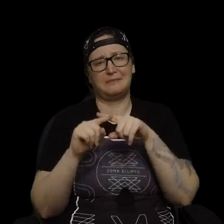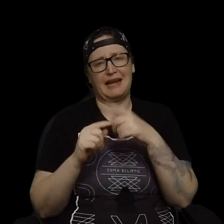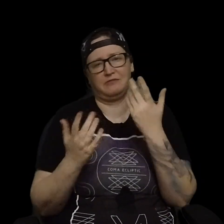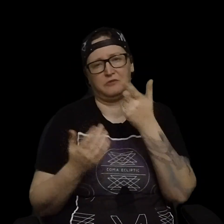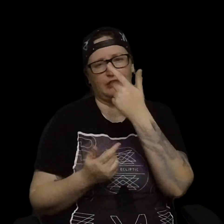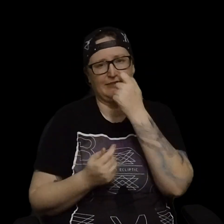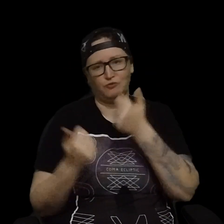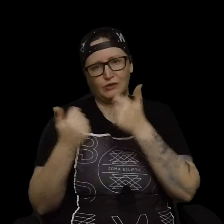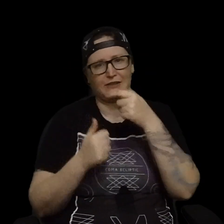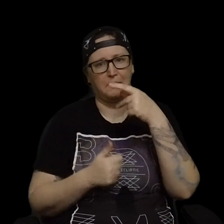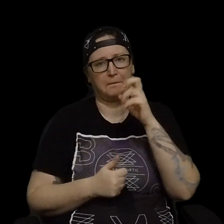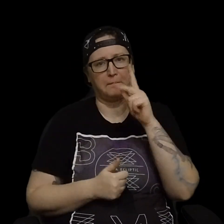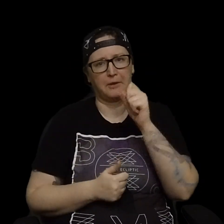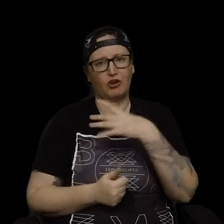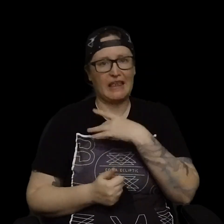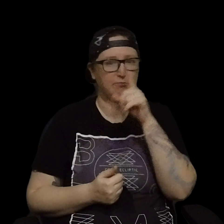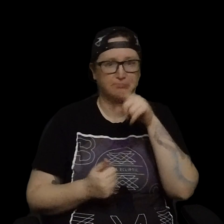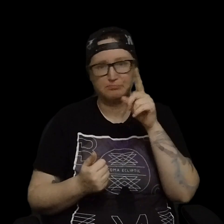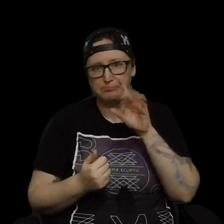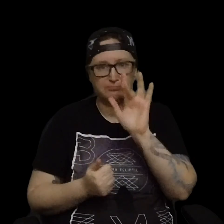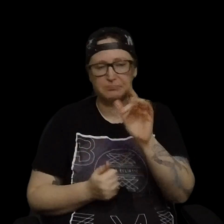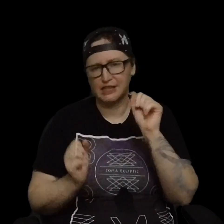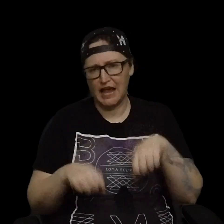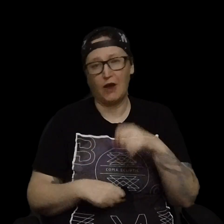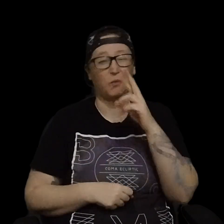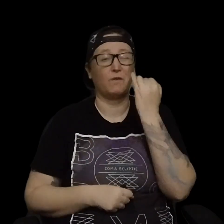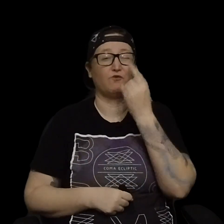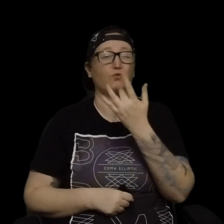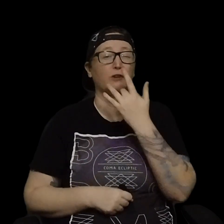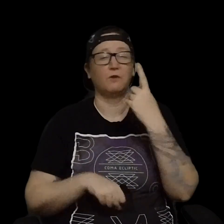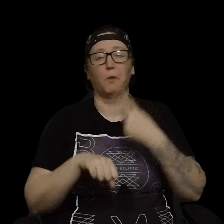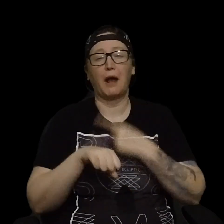then it has different levels up from there you can decide what perks that you want and click there or